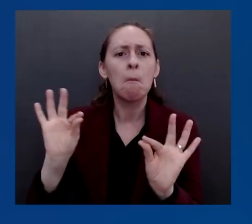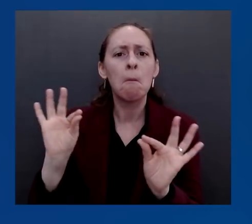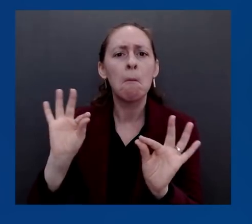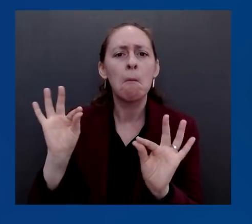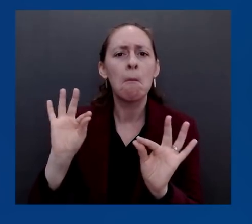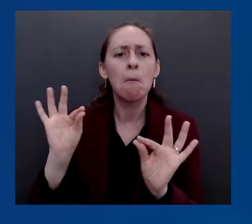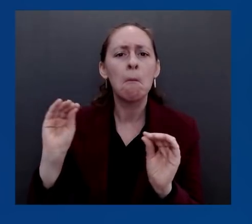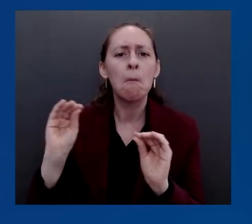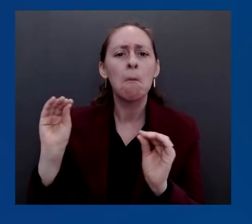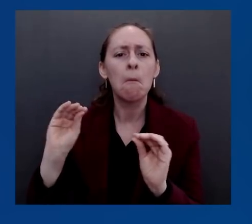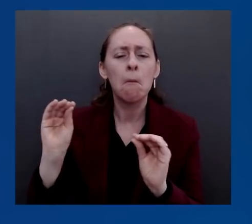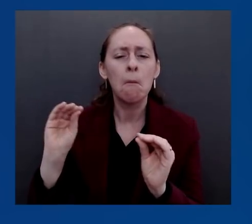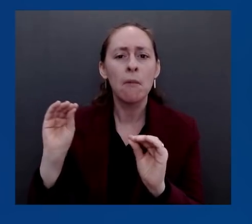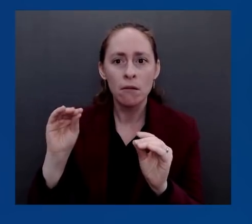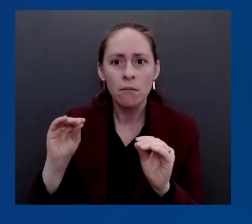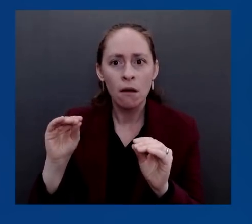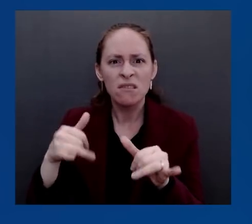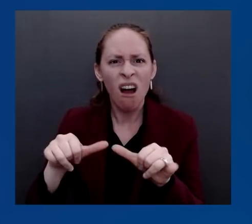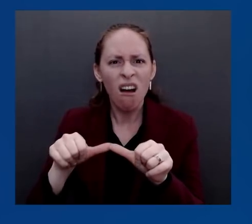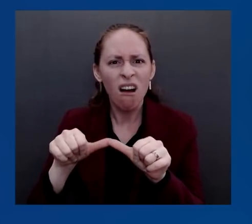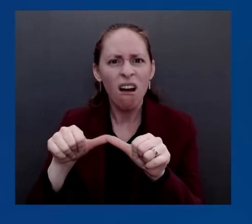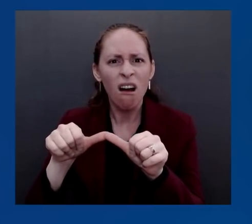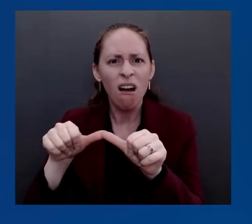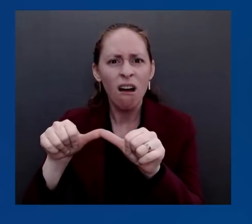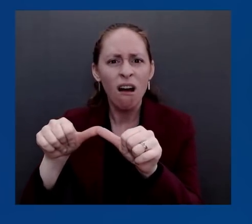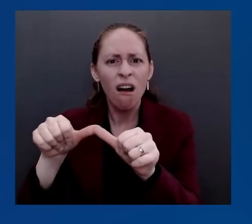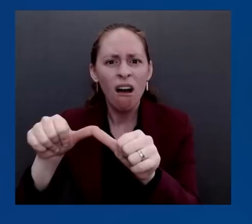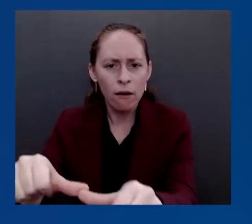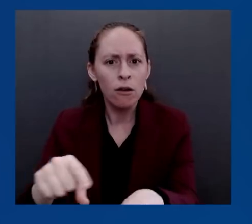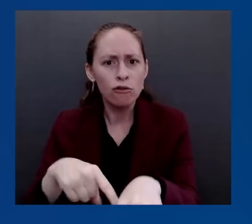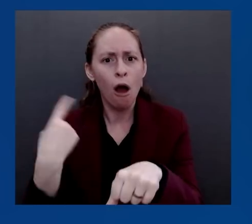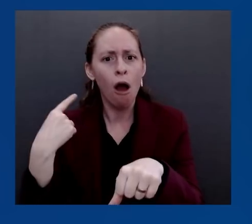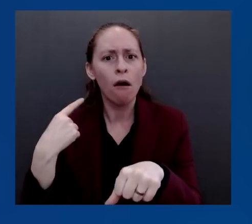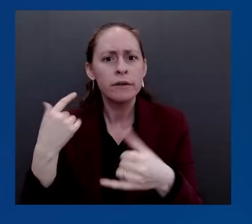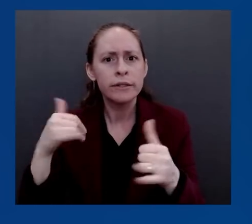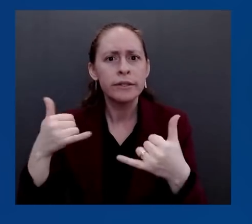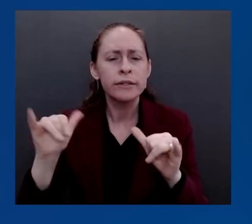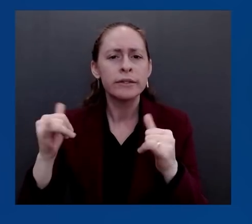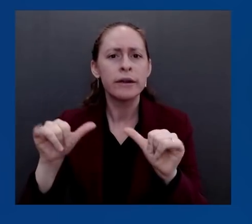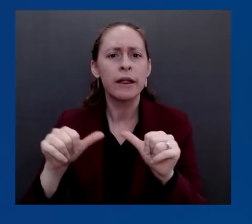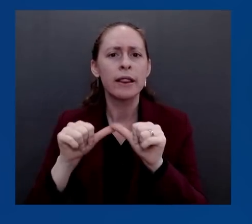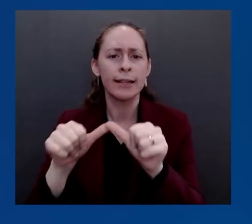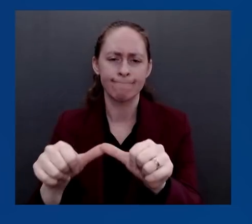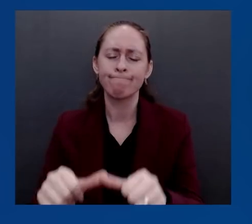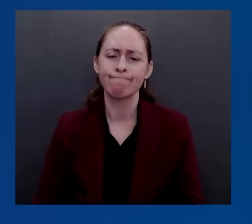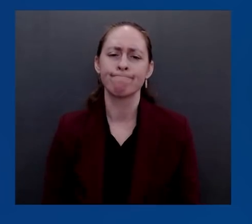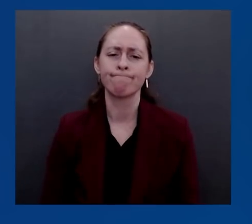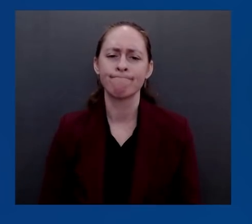There are a number of factors that seem to be associated in recent studies with long COVID,